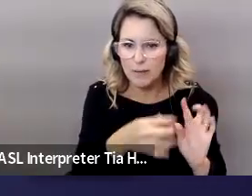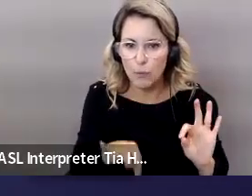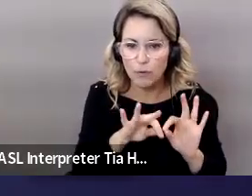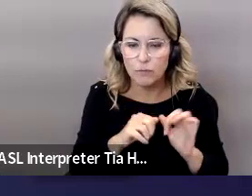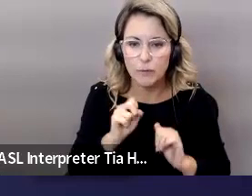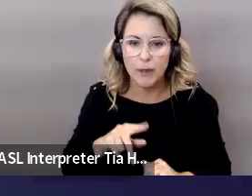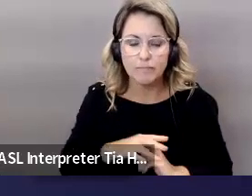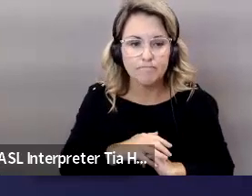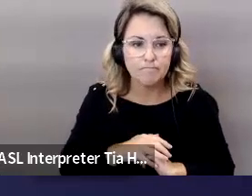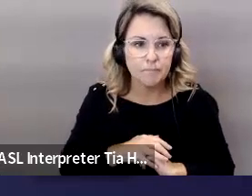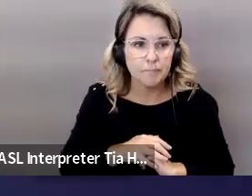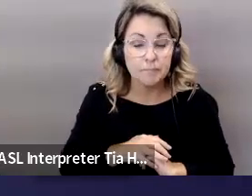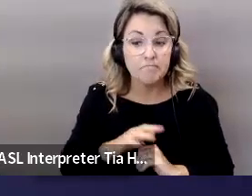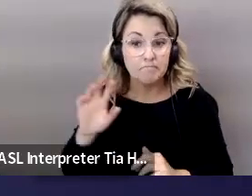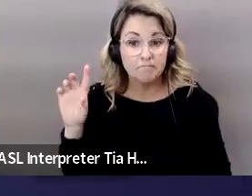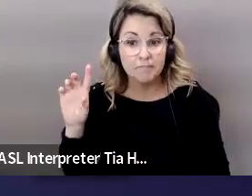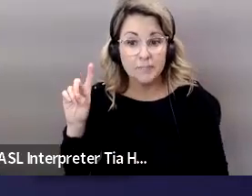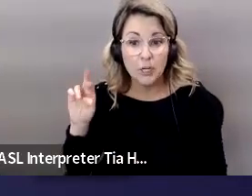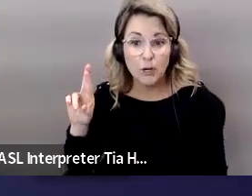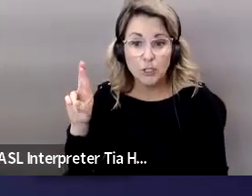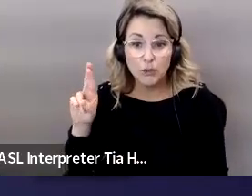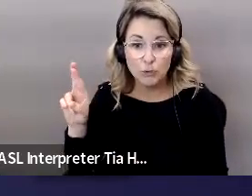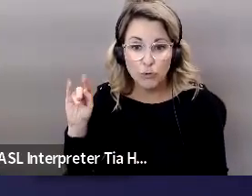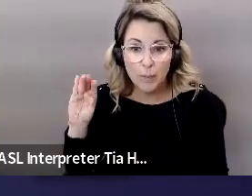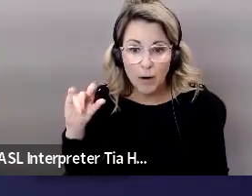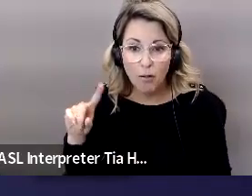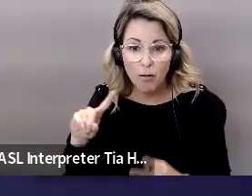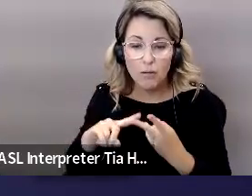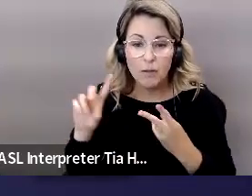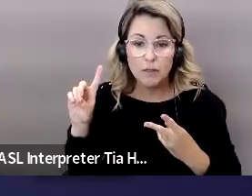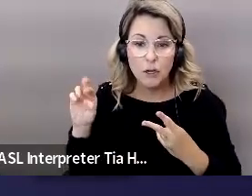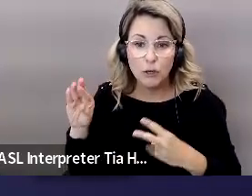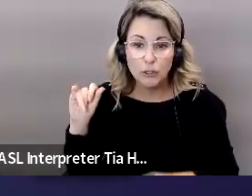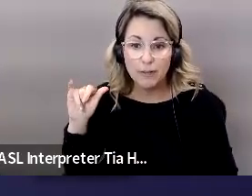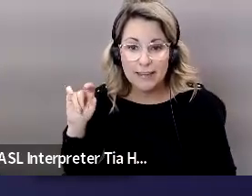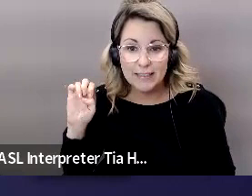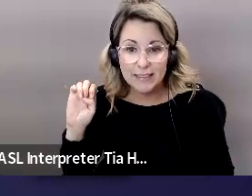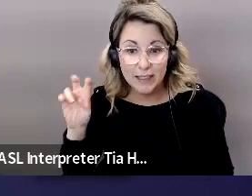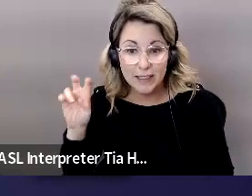Dr. Rumrill, Dr. Leslie, please add anything that you've got. Dr. Rumrill: Thank,